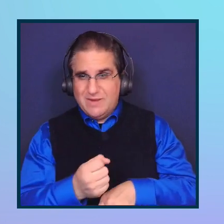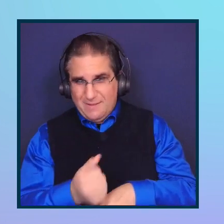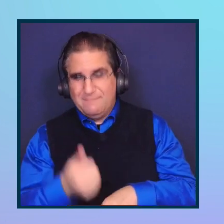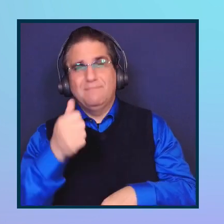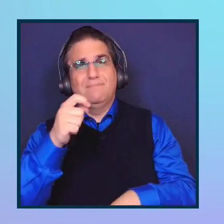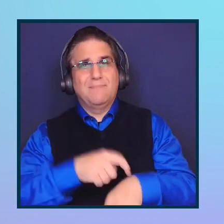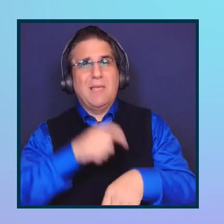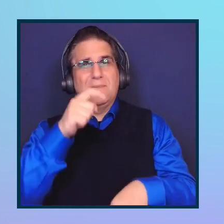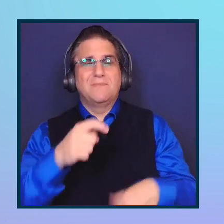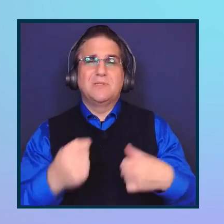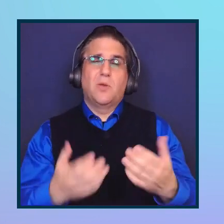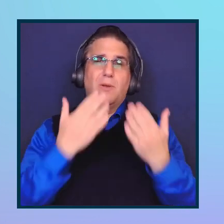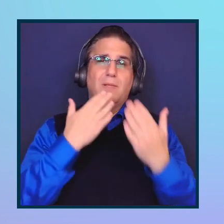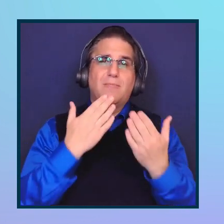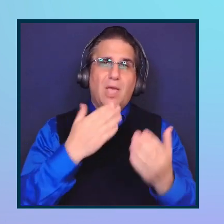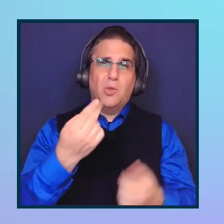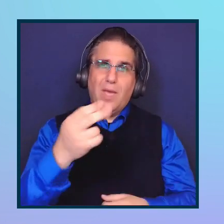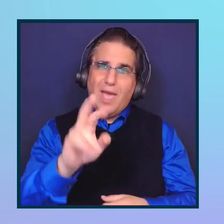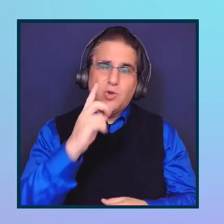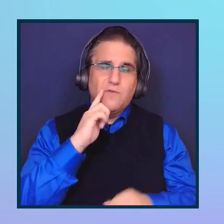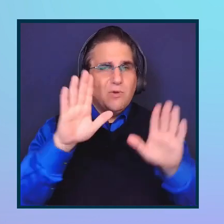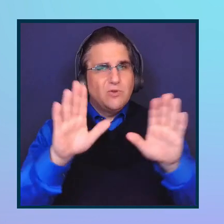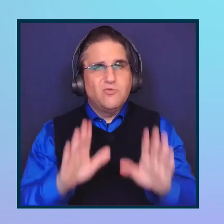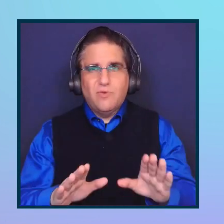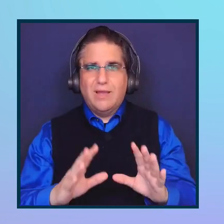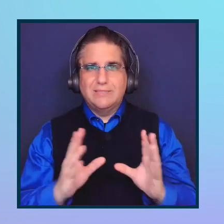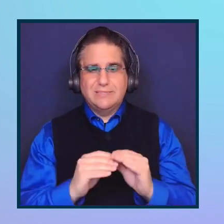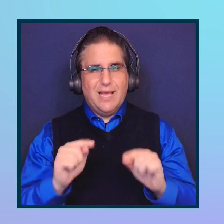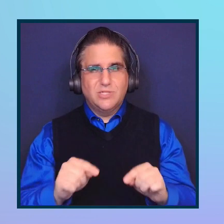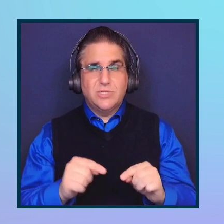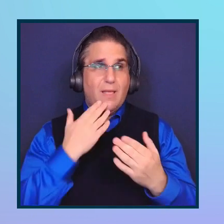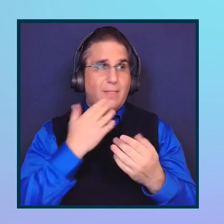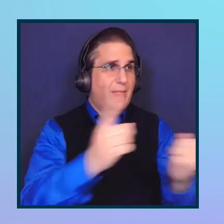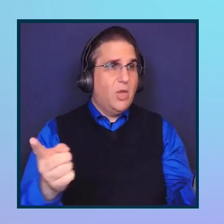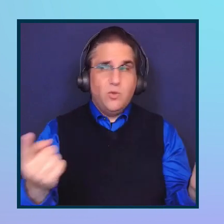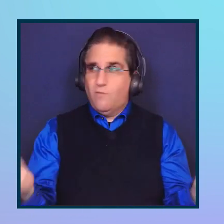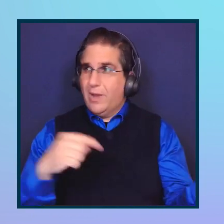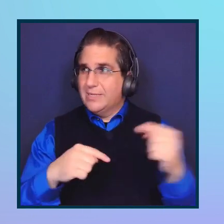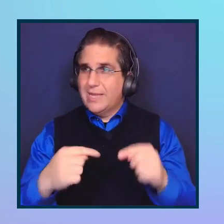I wanna thank you again, Hector, for such a great session. Thank you everyone for attending and for all of